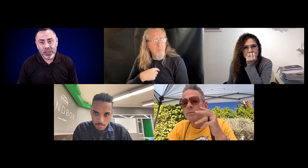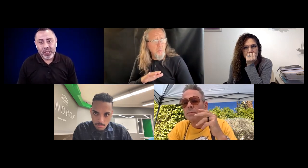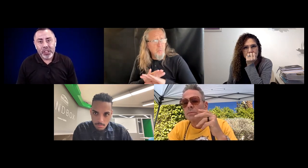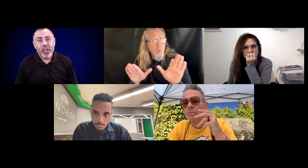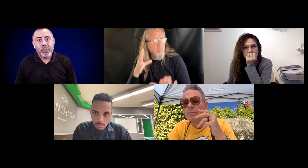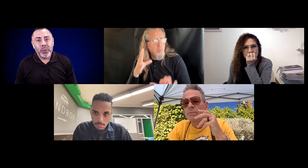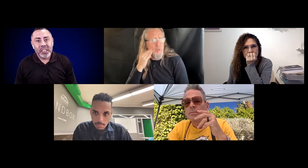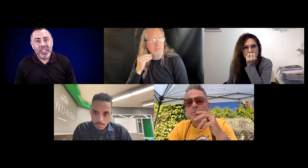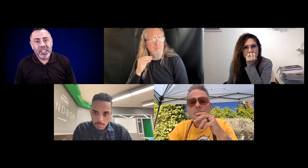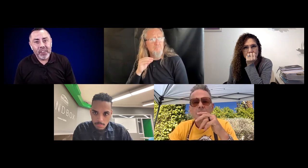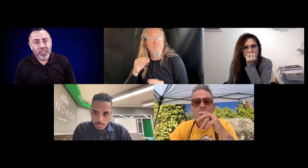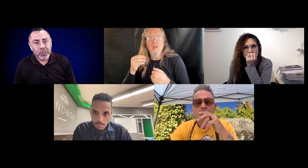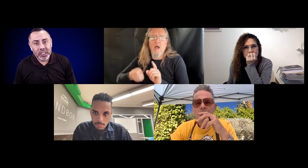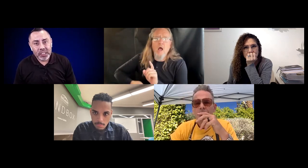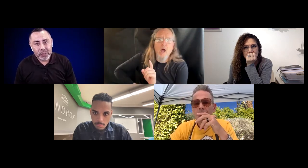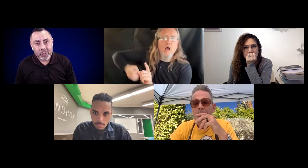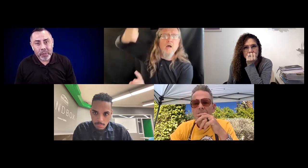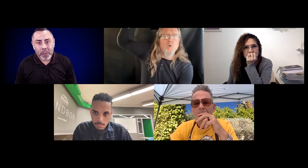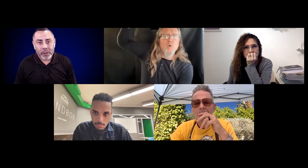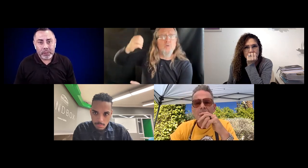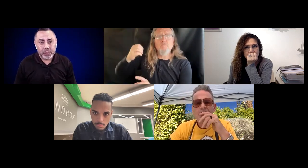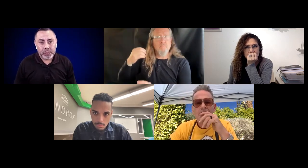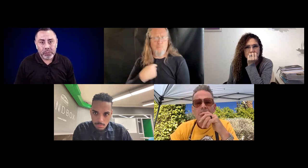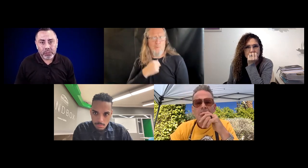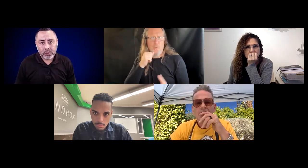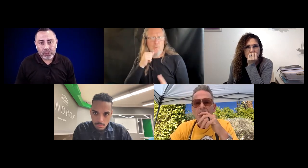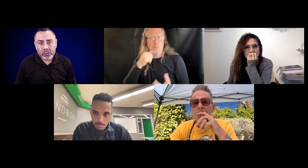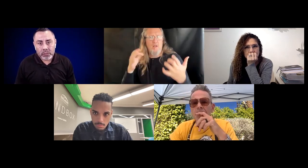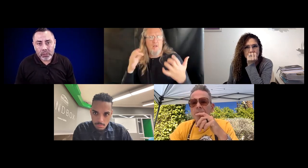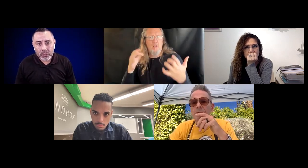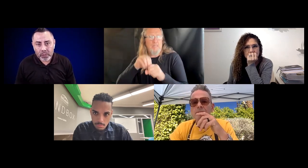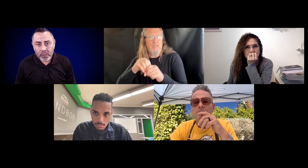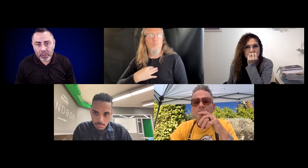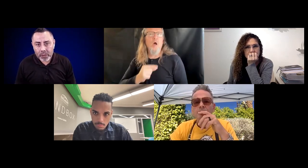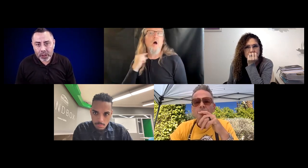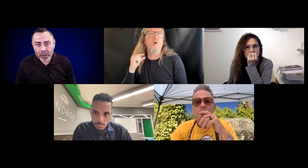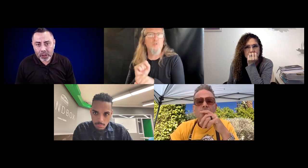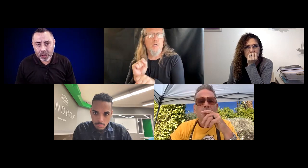But within the deaf community